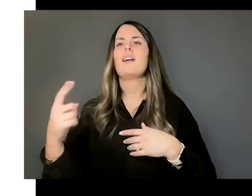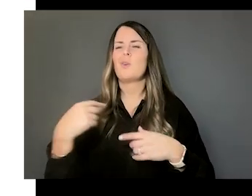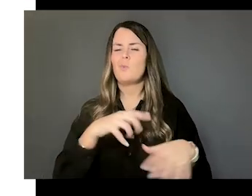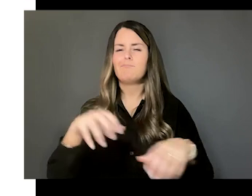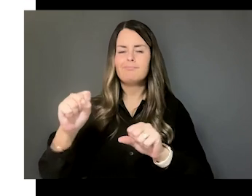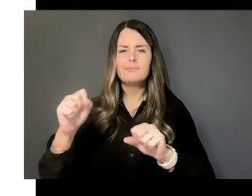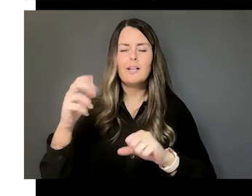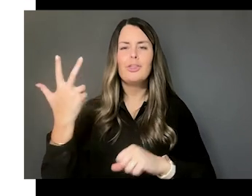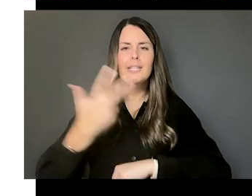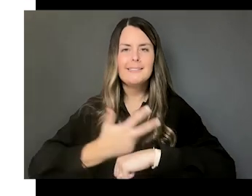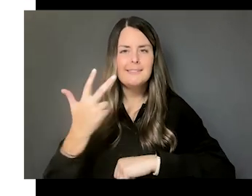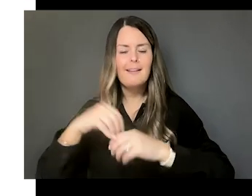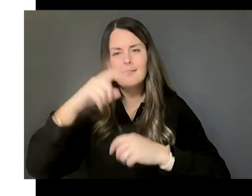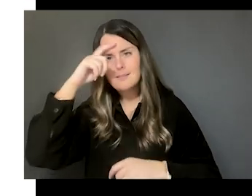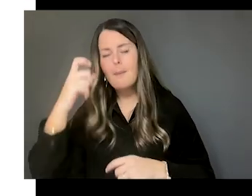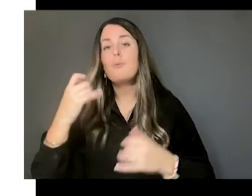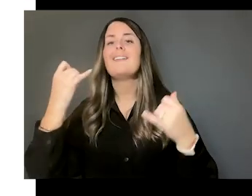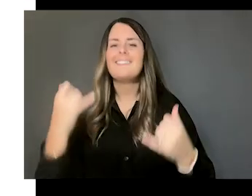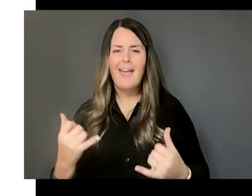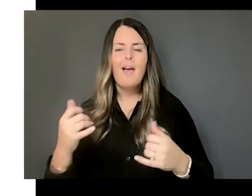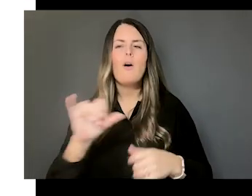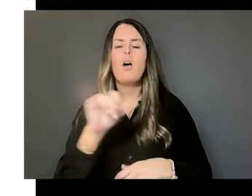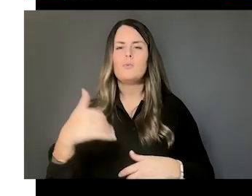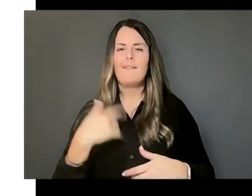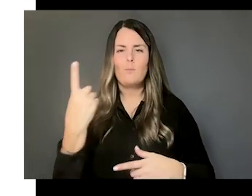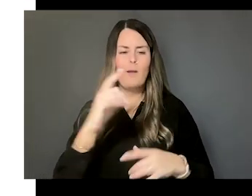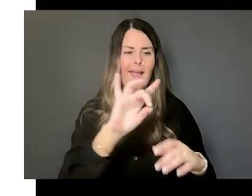and we have since held, three others, one in eighth grade, one in seventh,